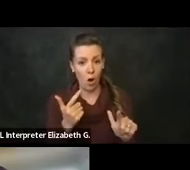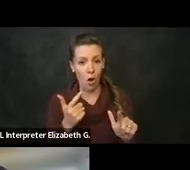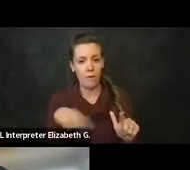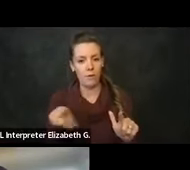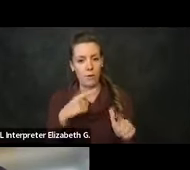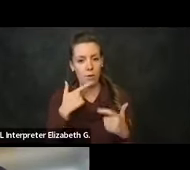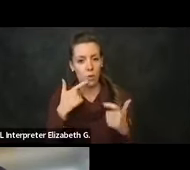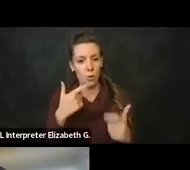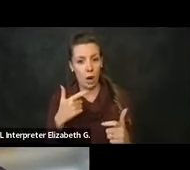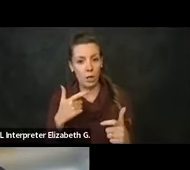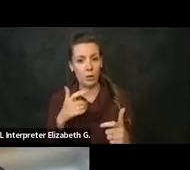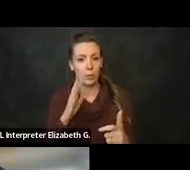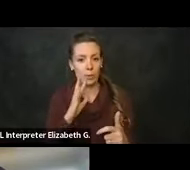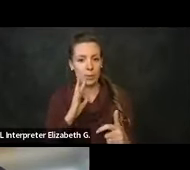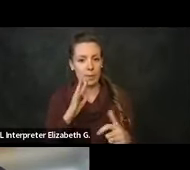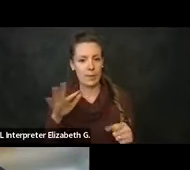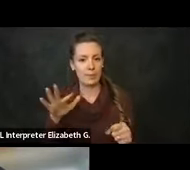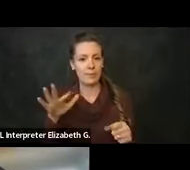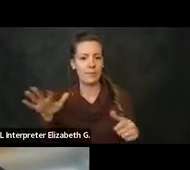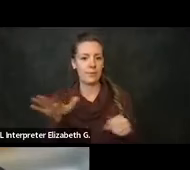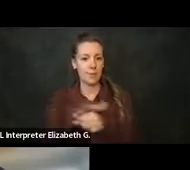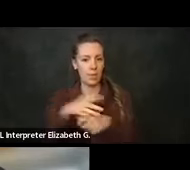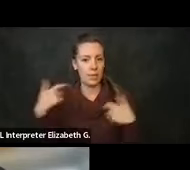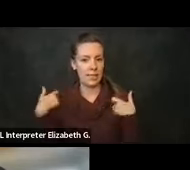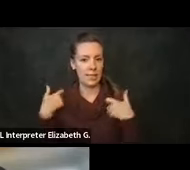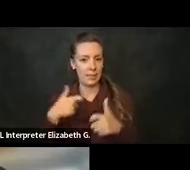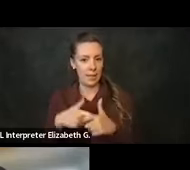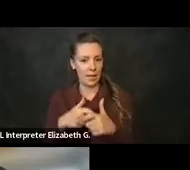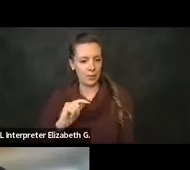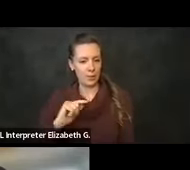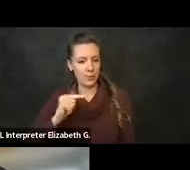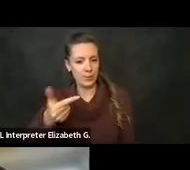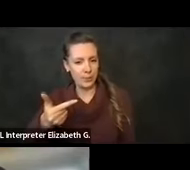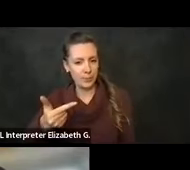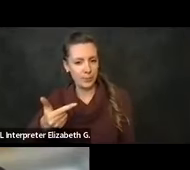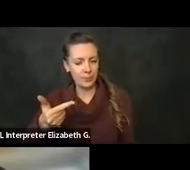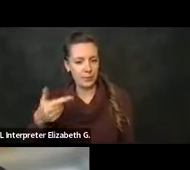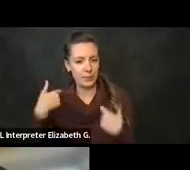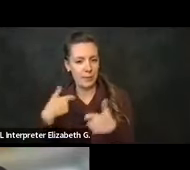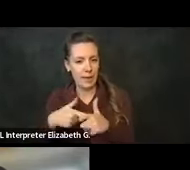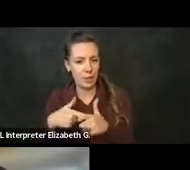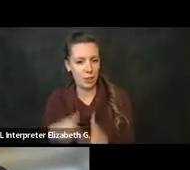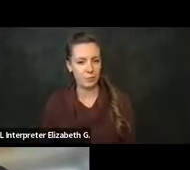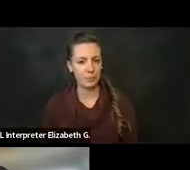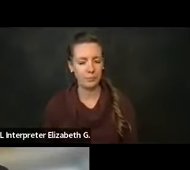Gilbert, want to start this Iben Benigos.